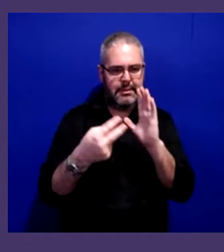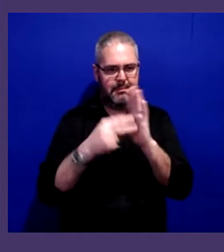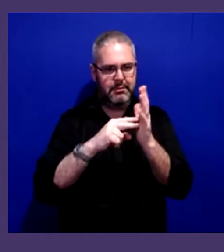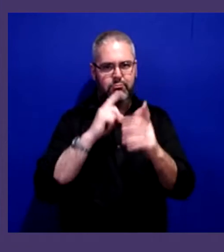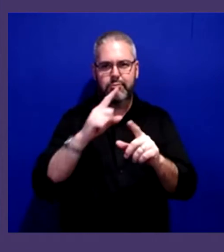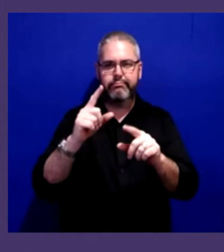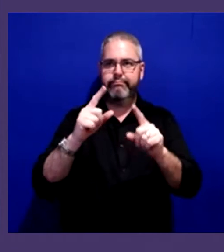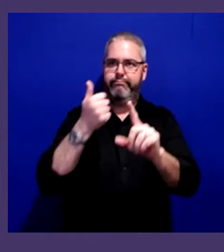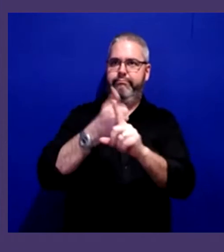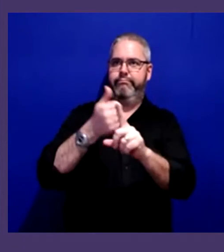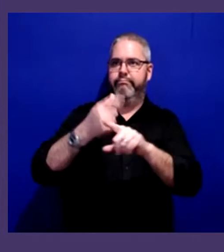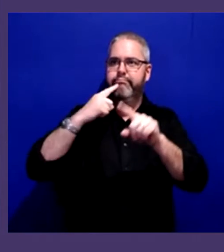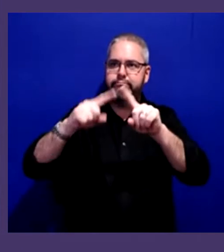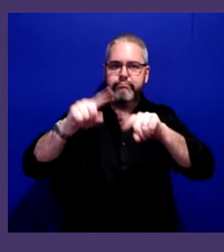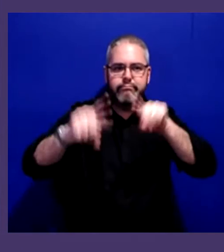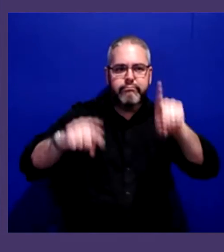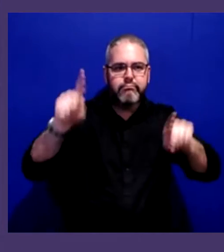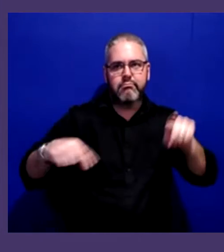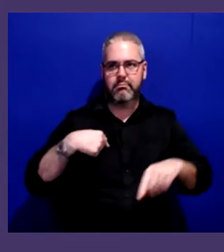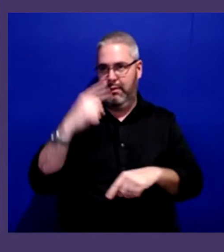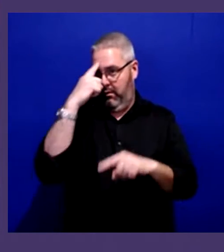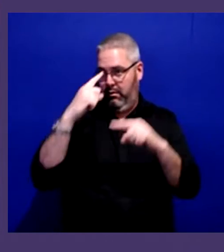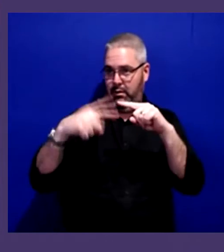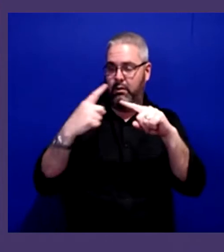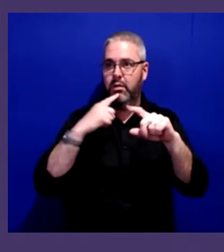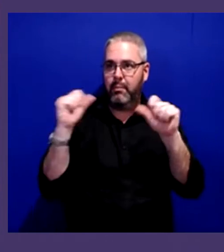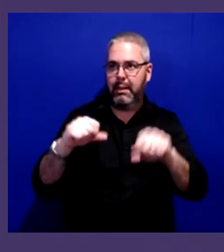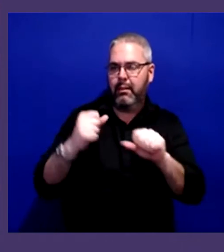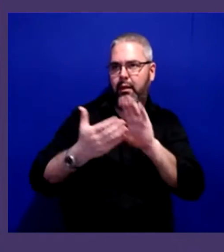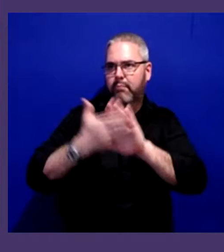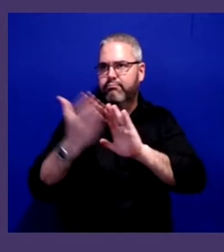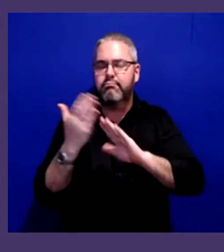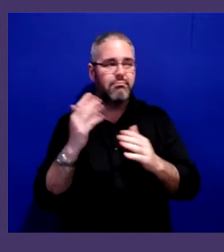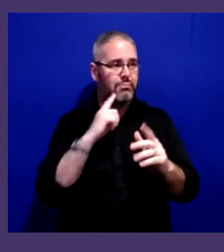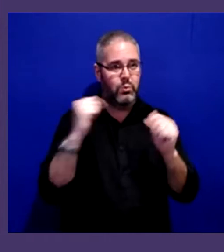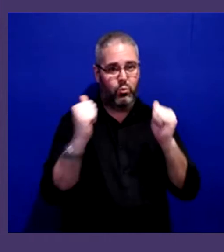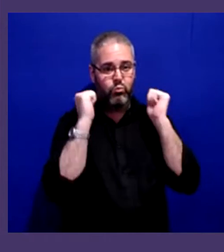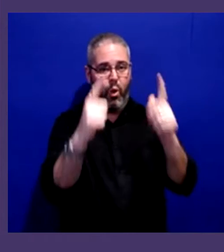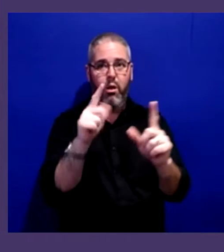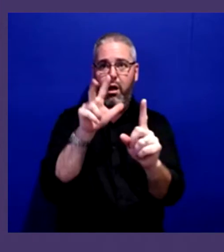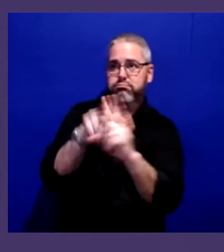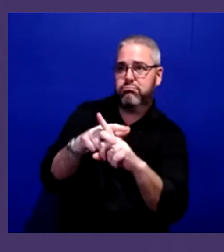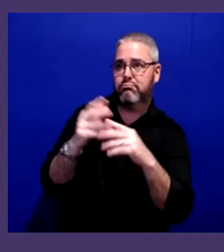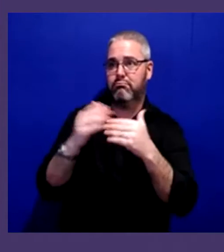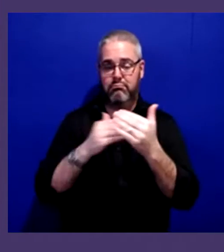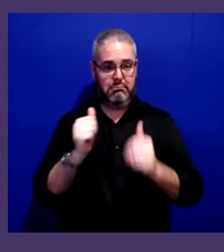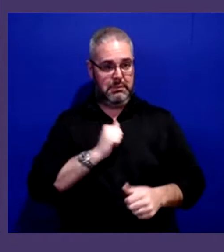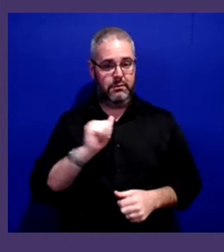cognitive function, it applies to everyone whether we are neurodivergent, or neurotypical.